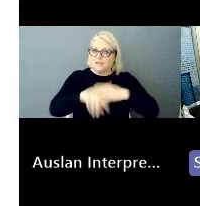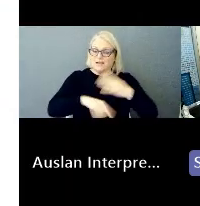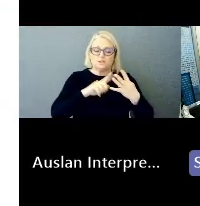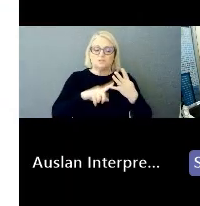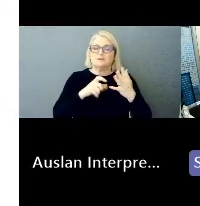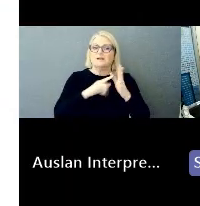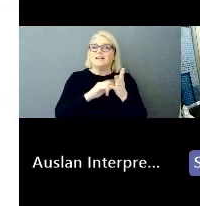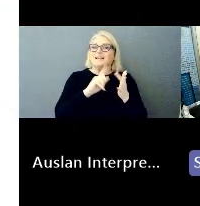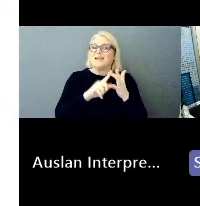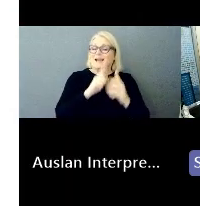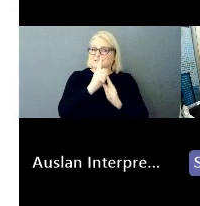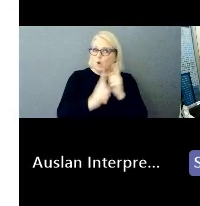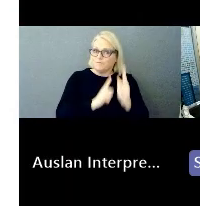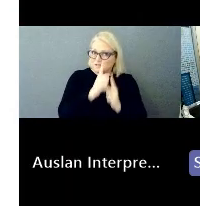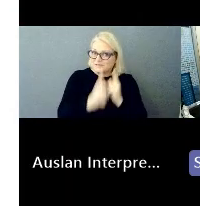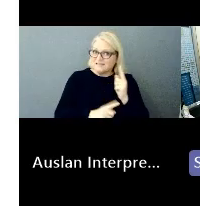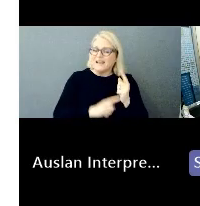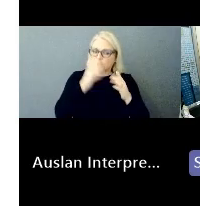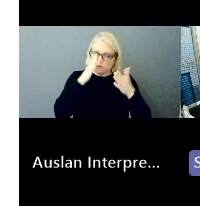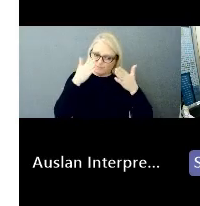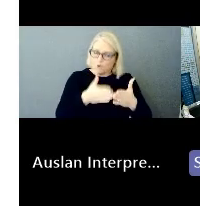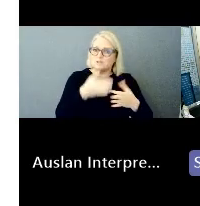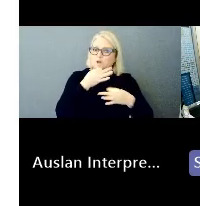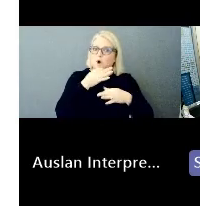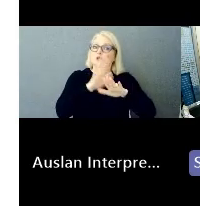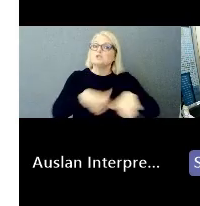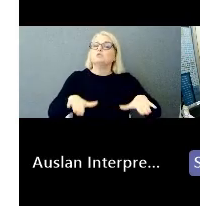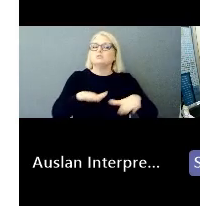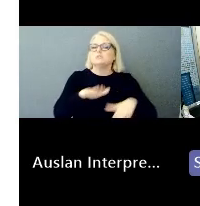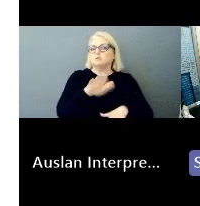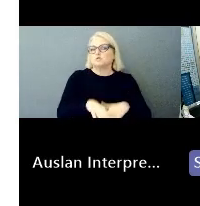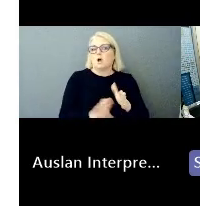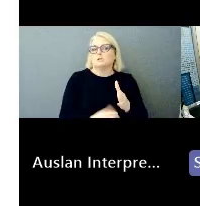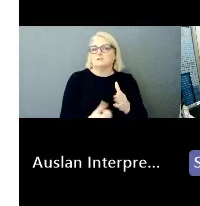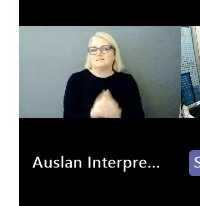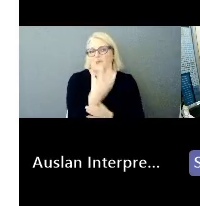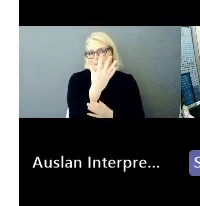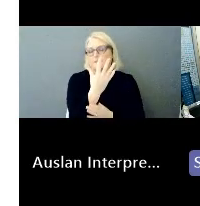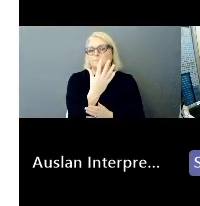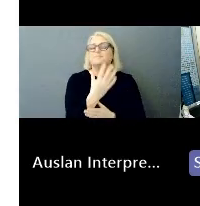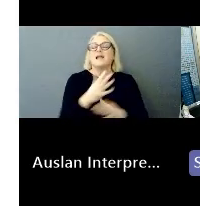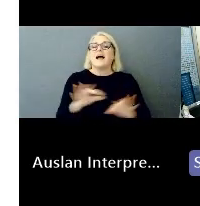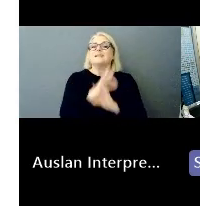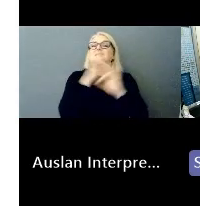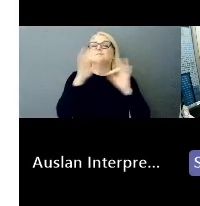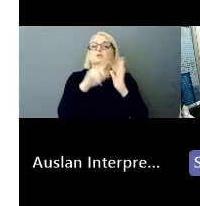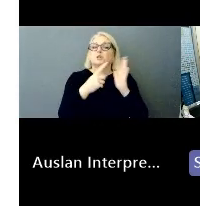to look at children's development. So, using a paediatrician in Melbourne. And blow me down, this is their ADC results.